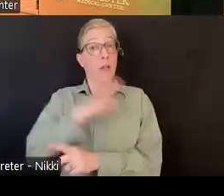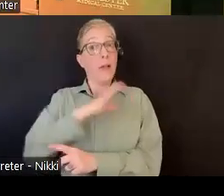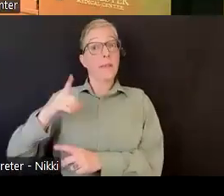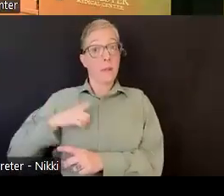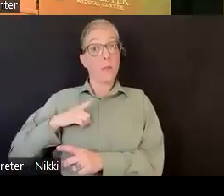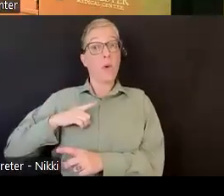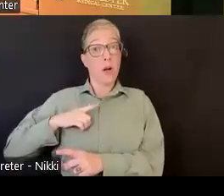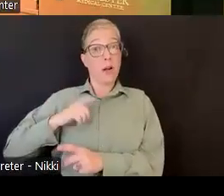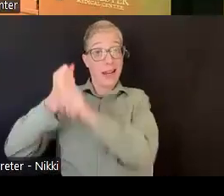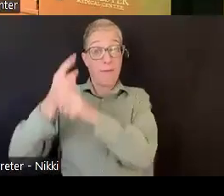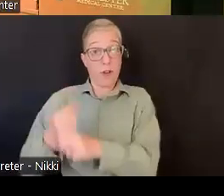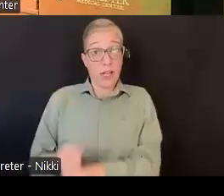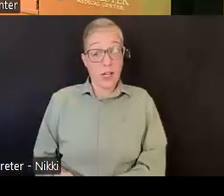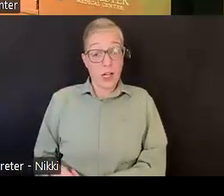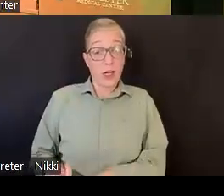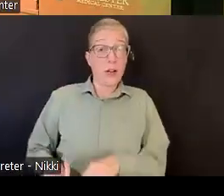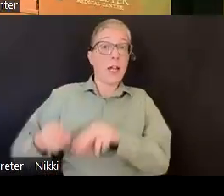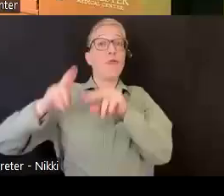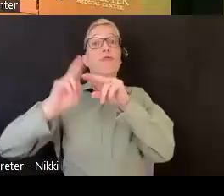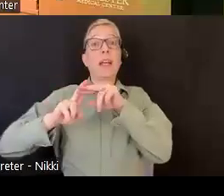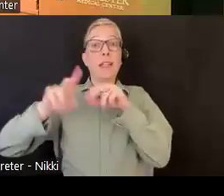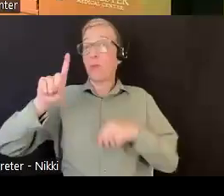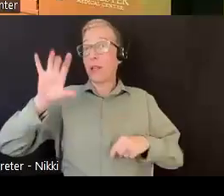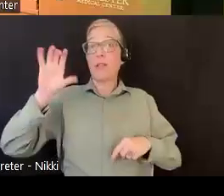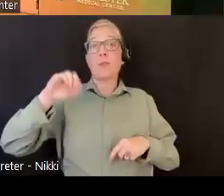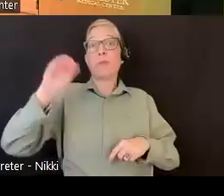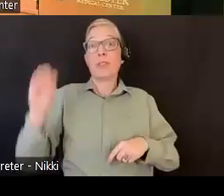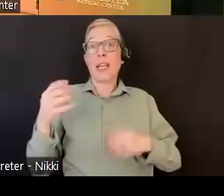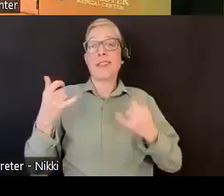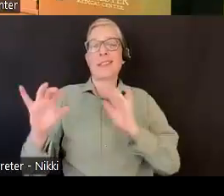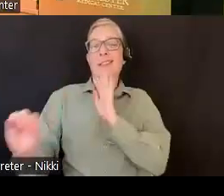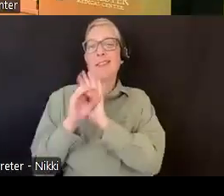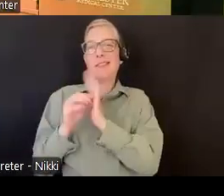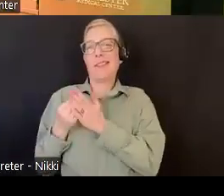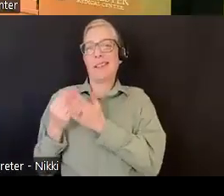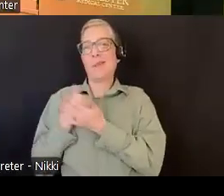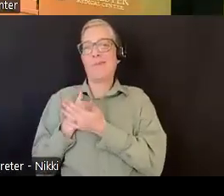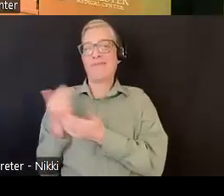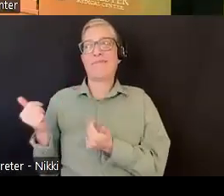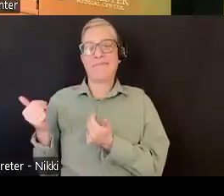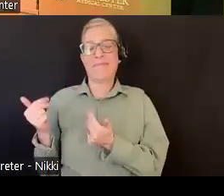so I think the fellows and a lot of people ask I think I've what I've learned about starting